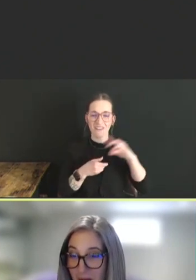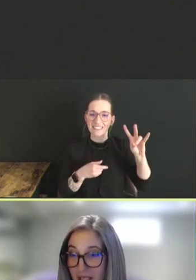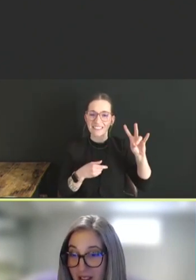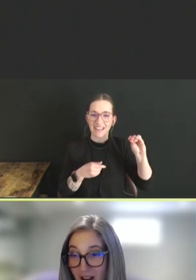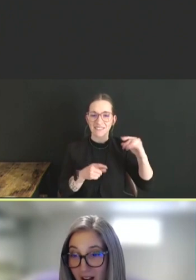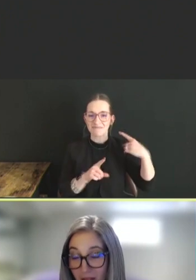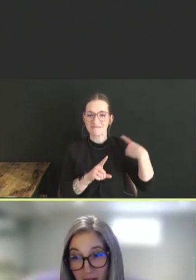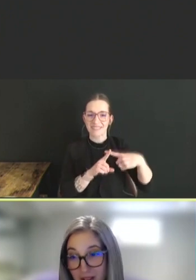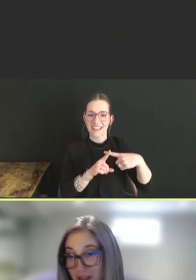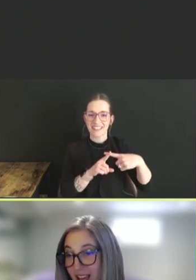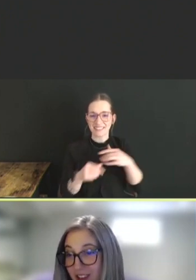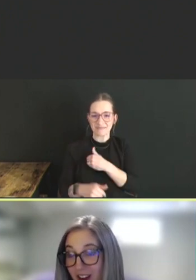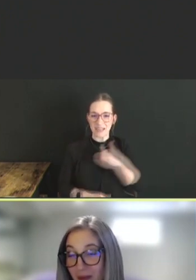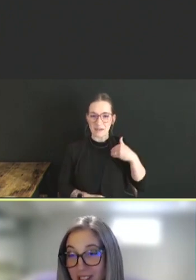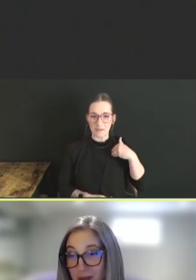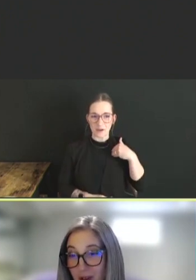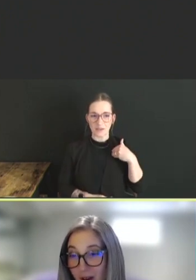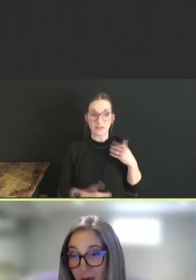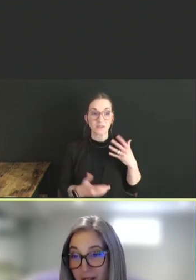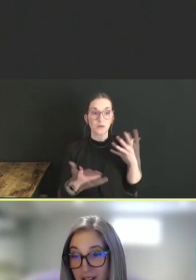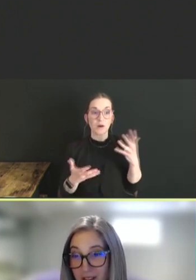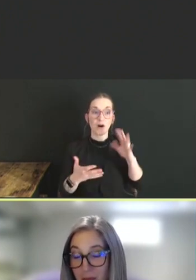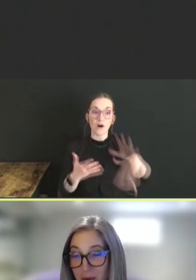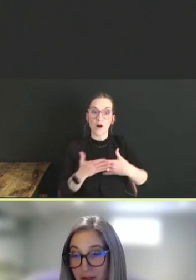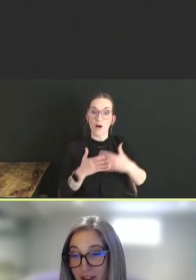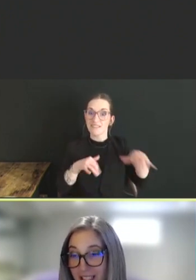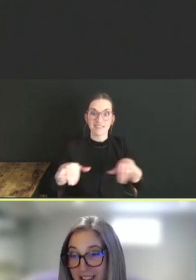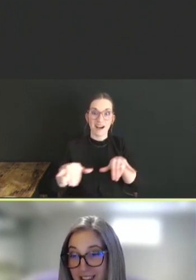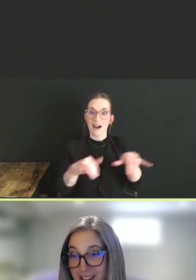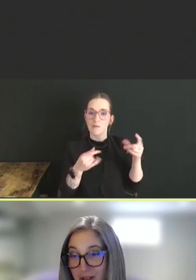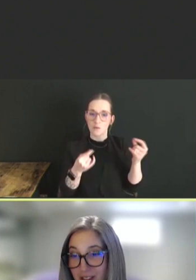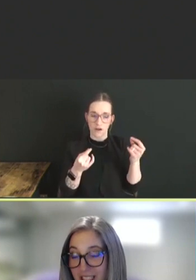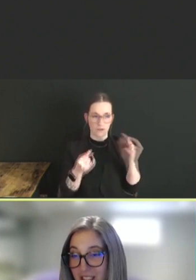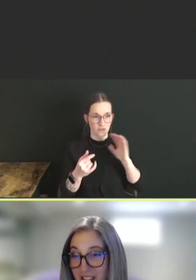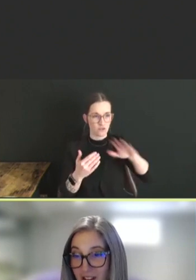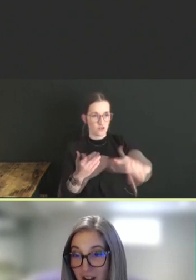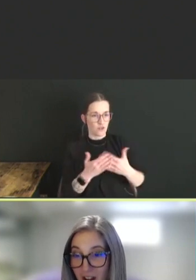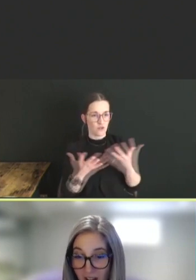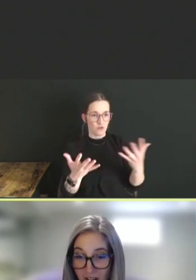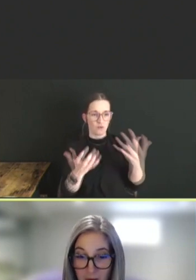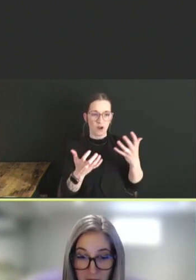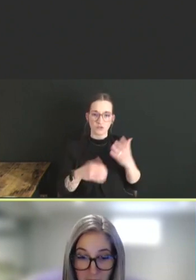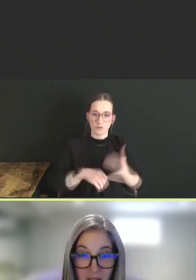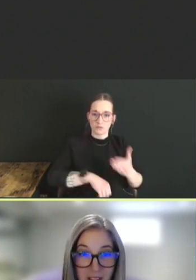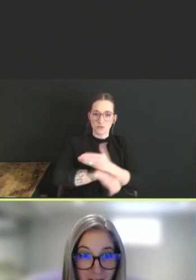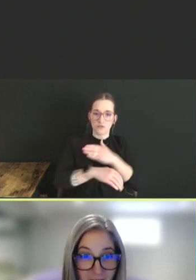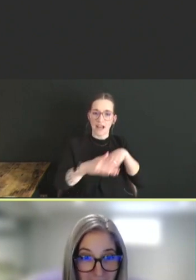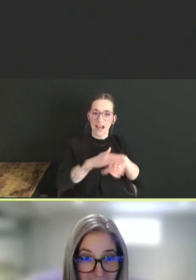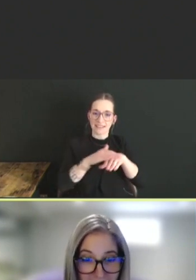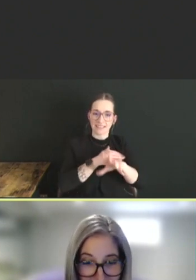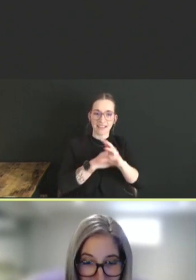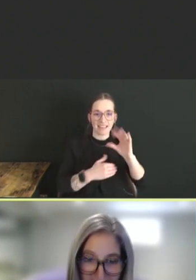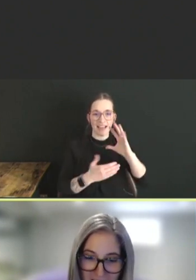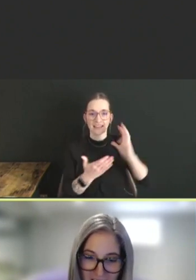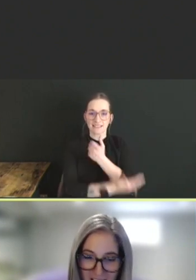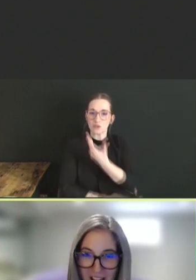And the thing we have in common is we're all working to improve access and utilization to adult vaccines.